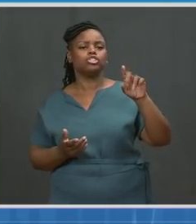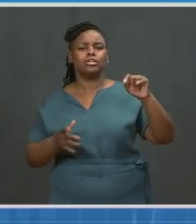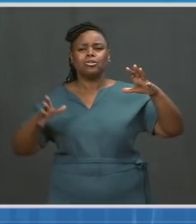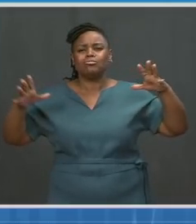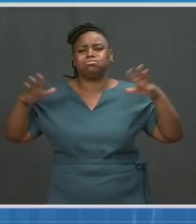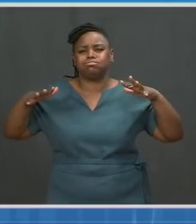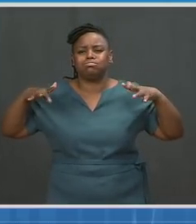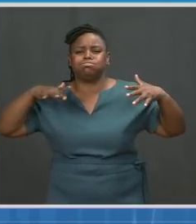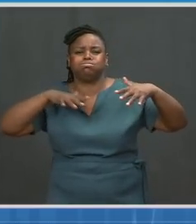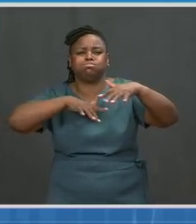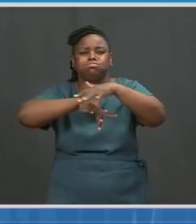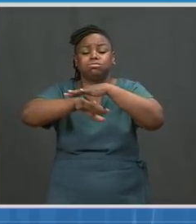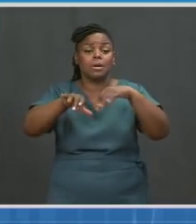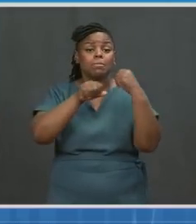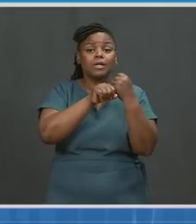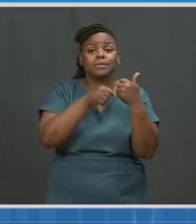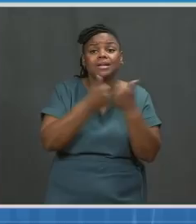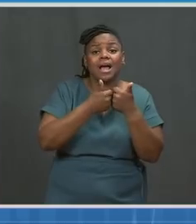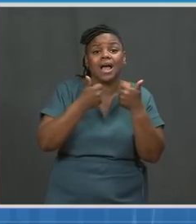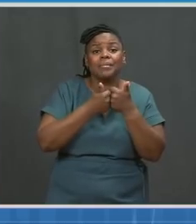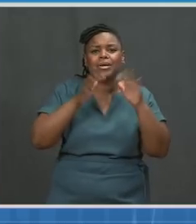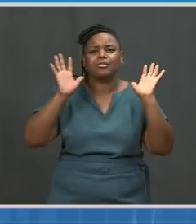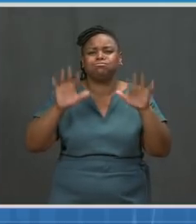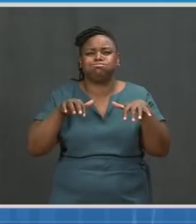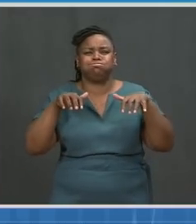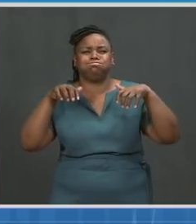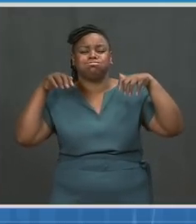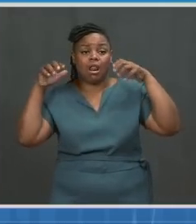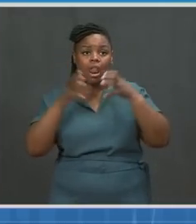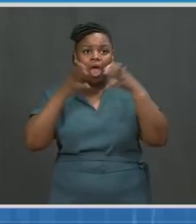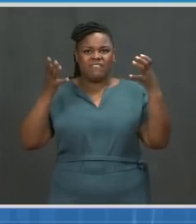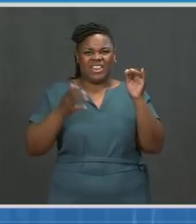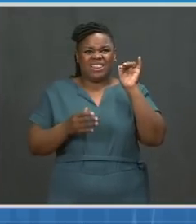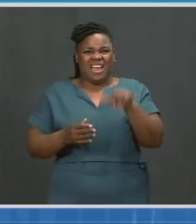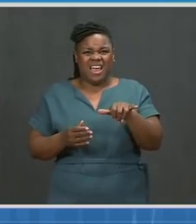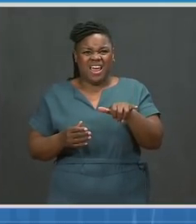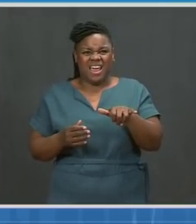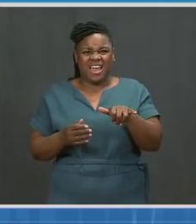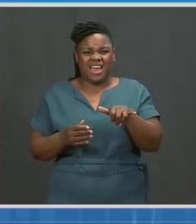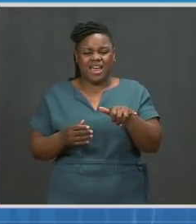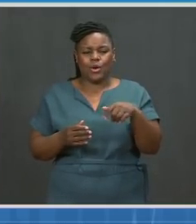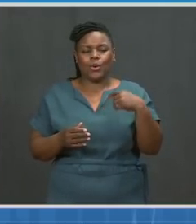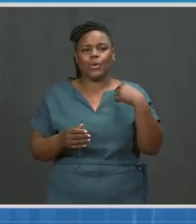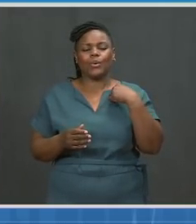and a lot of that is the inability to distinguish between vaccinated and unvaccinated --